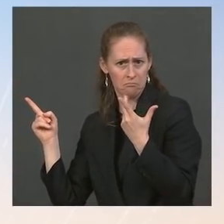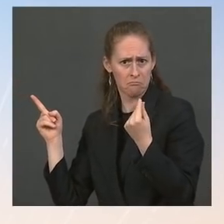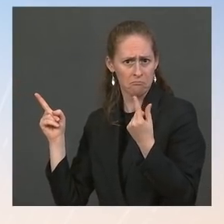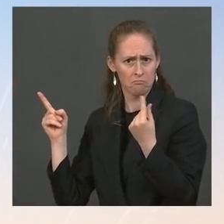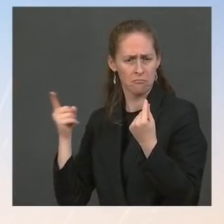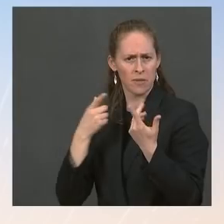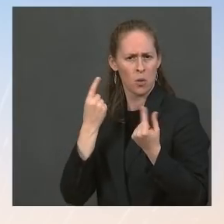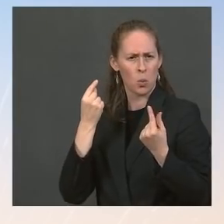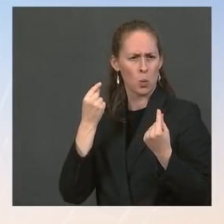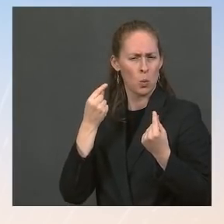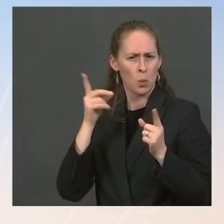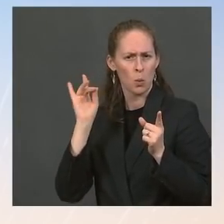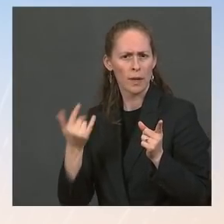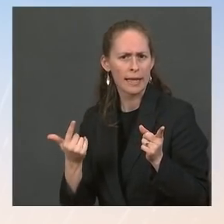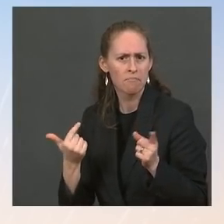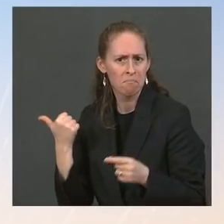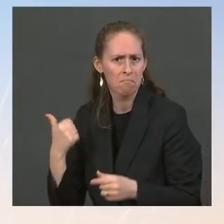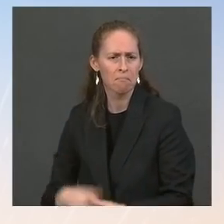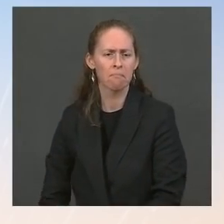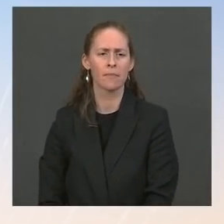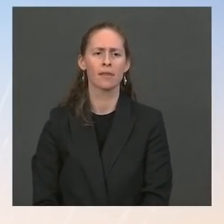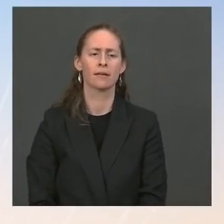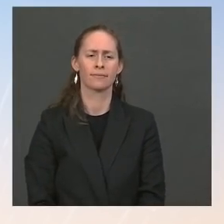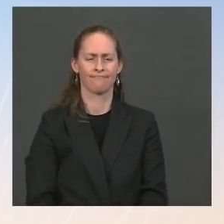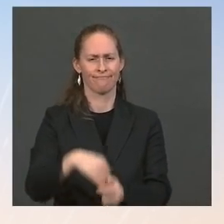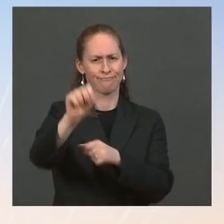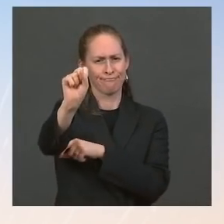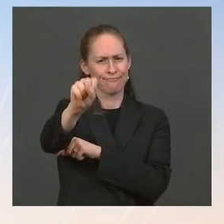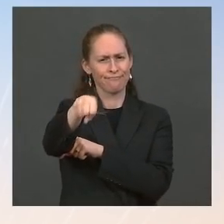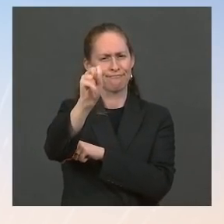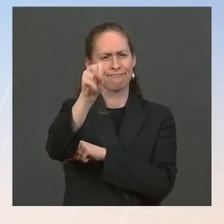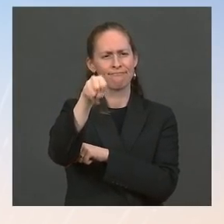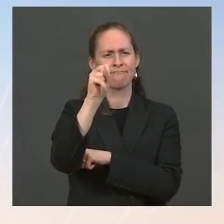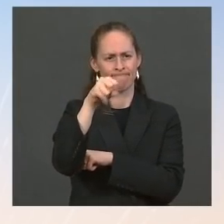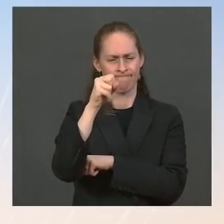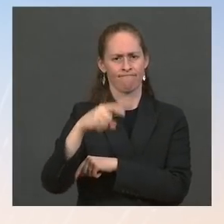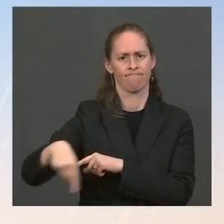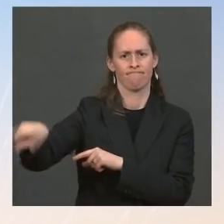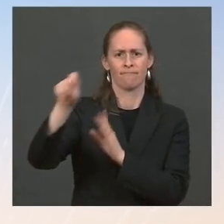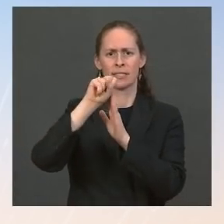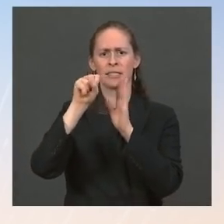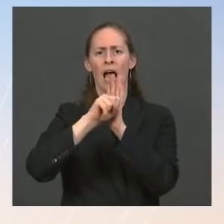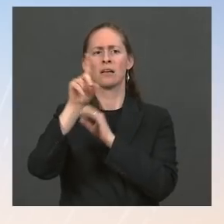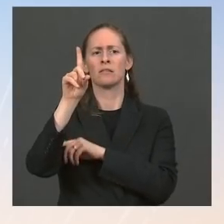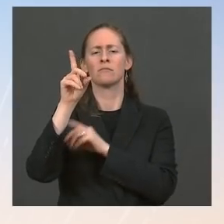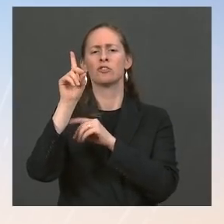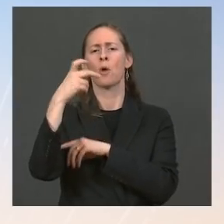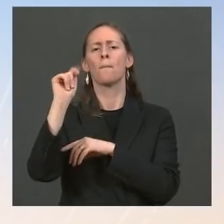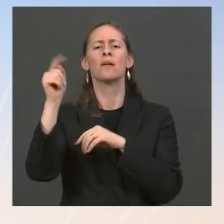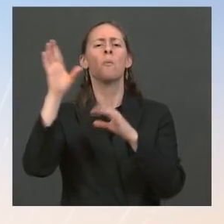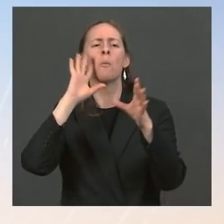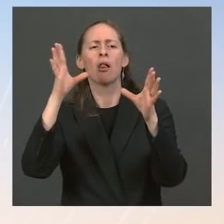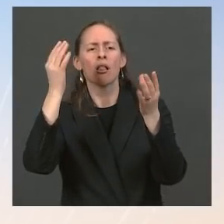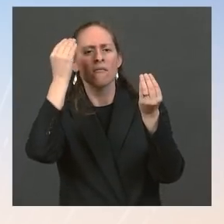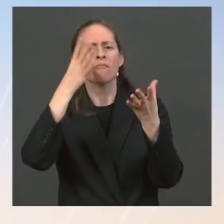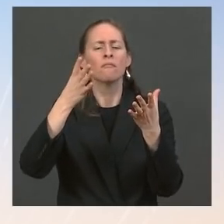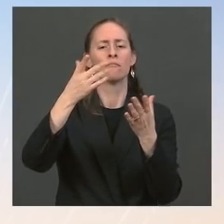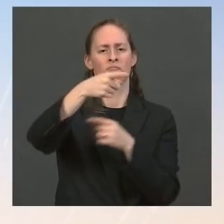Ms. Psaki: I have seen these reports. I know that the State Department was going to bi- issue a statement about it, so let me refer to them on any commentary on it at this point.